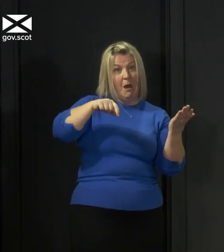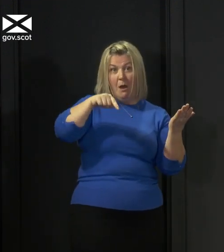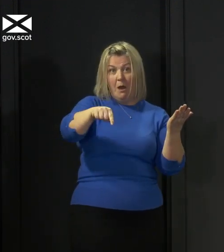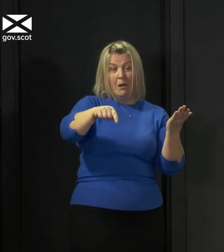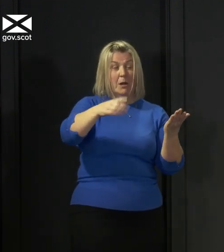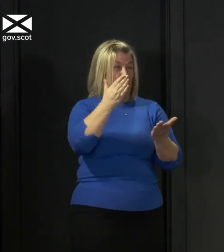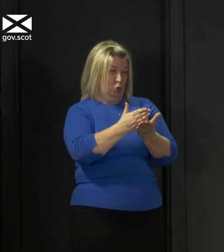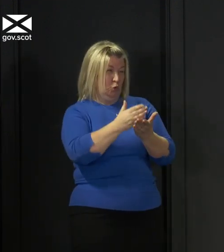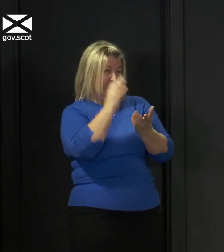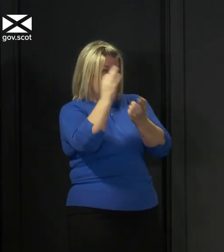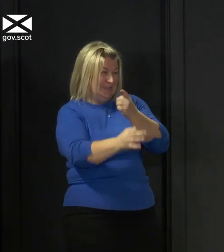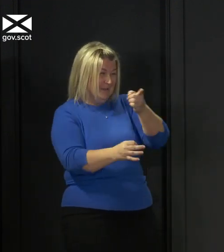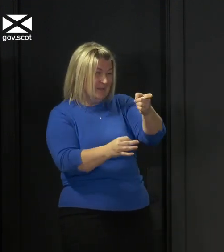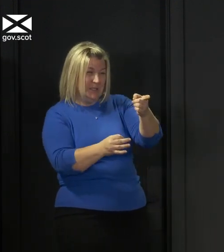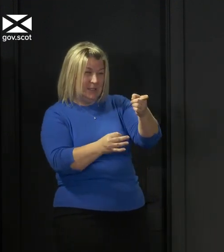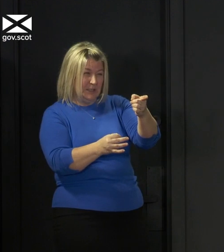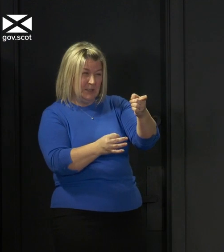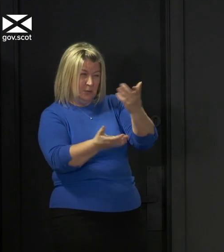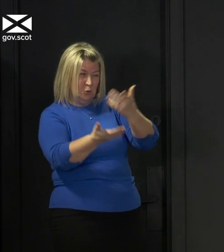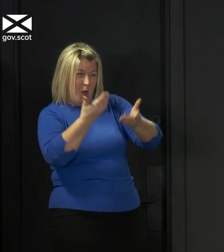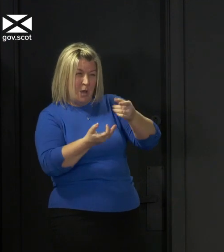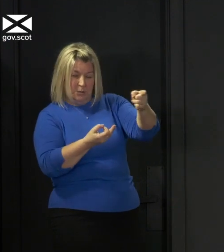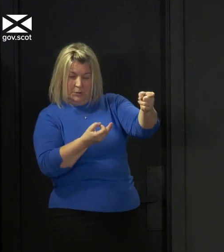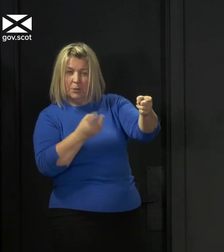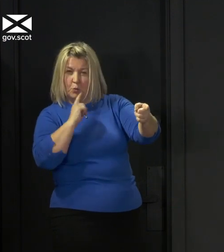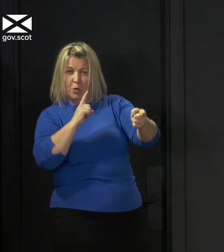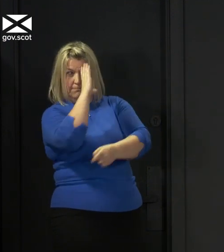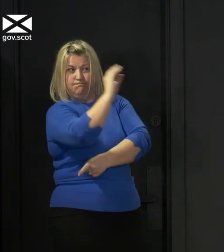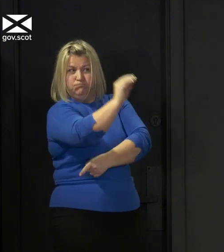to you with more detail abut exactly when and in what form that's going to be